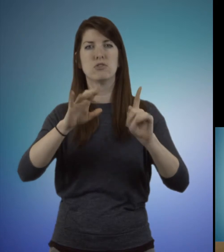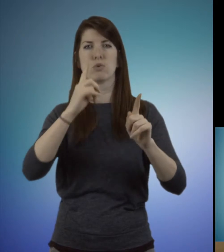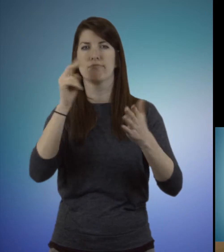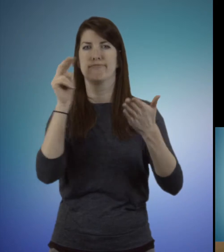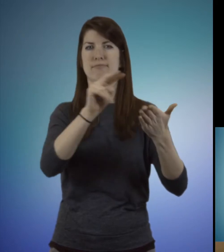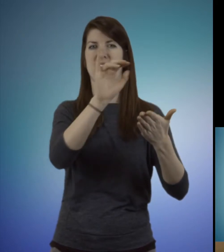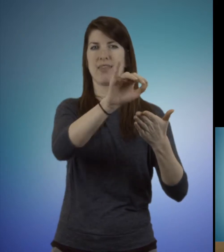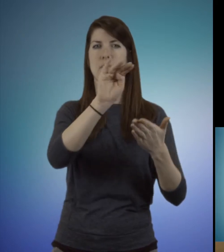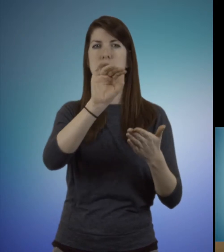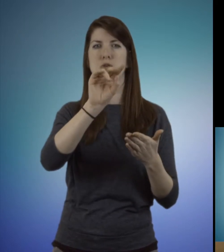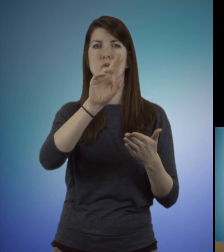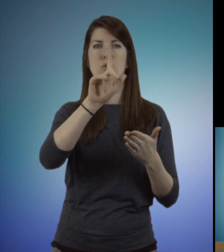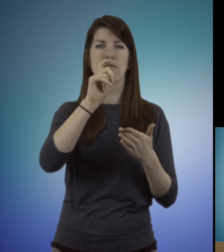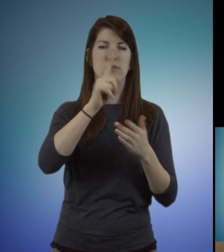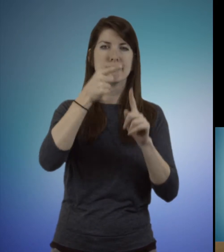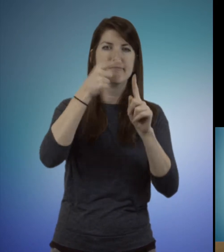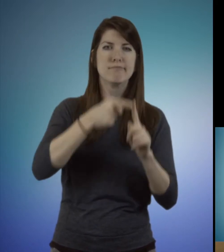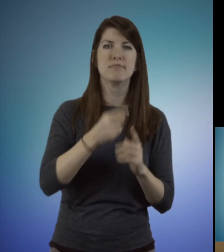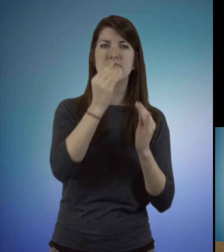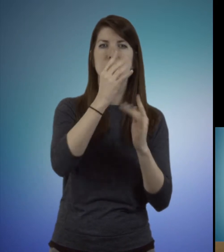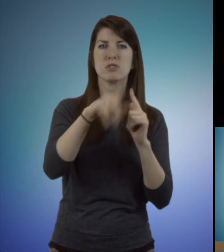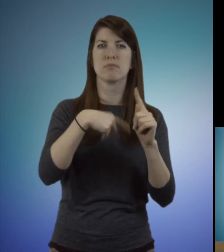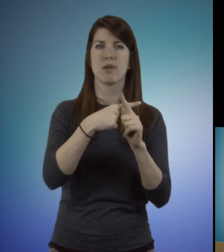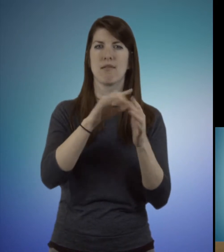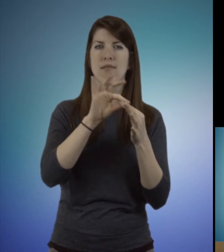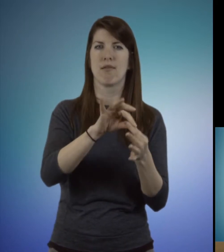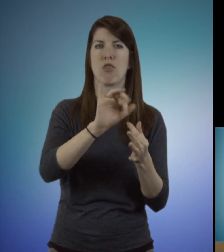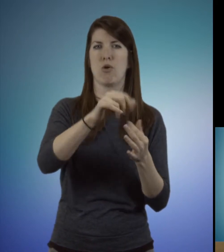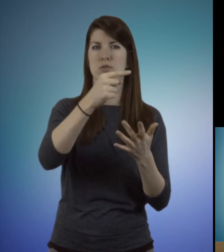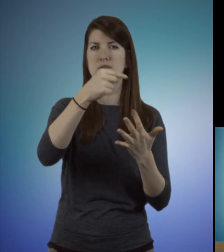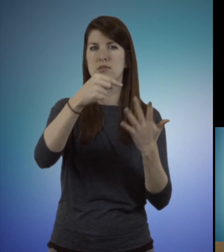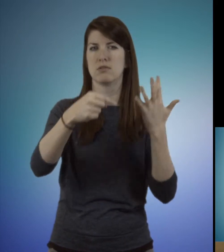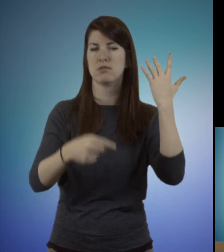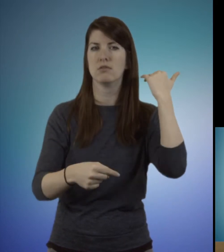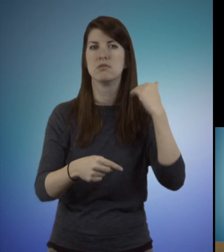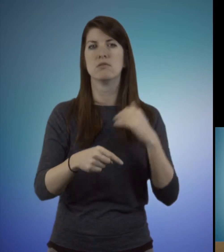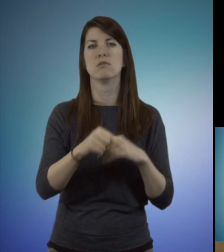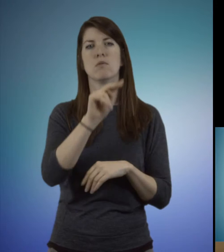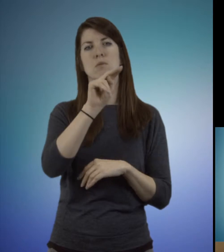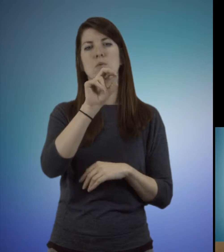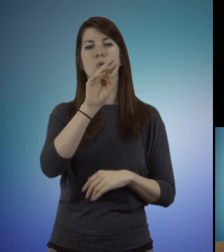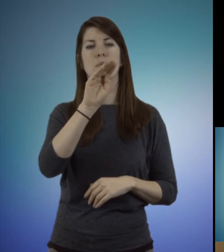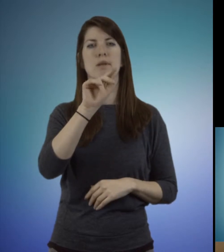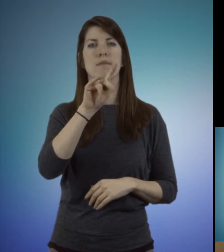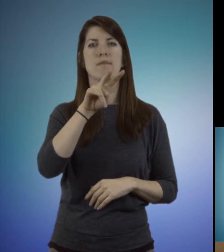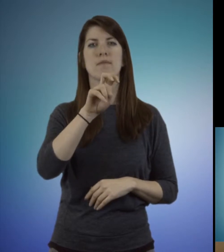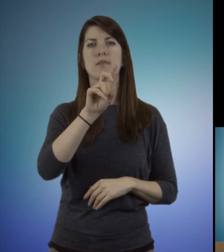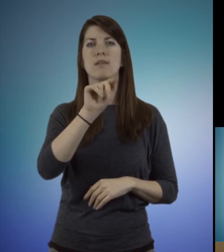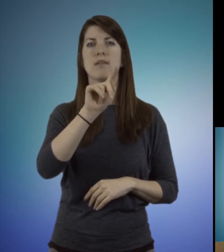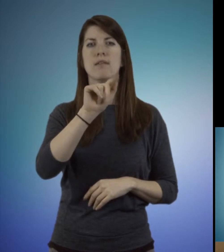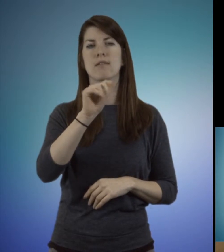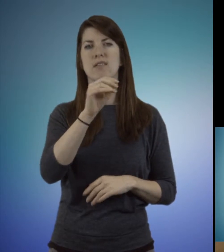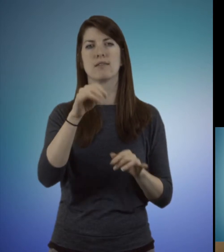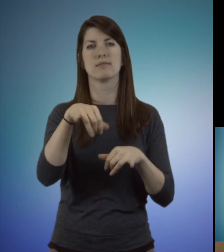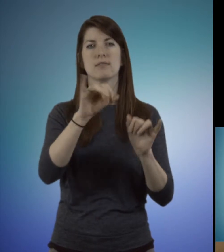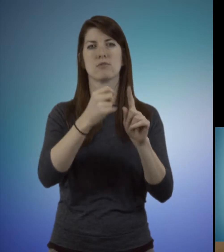So refer to that module for more specific information related to normative data and standard deviation.